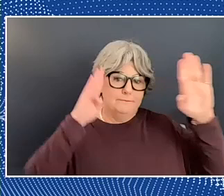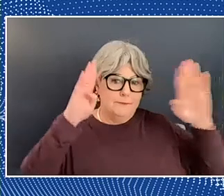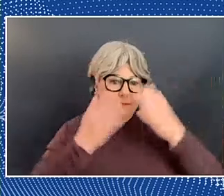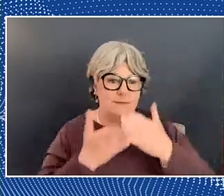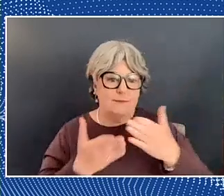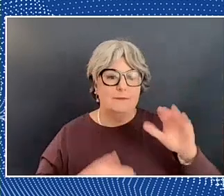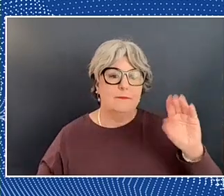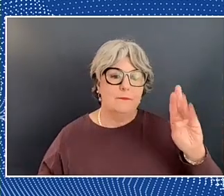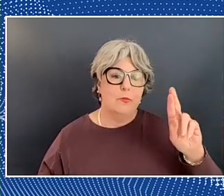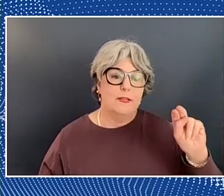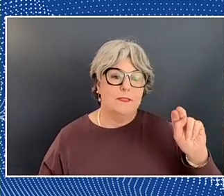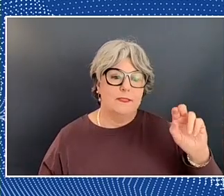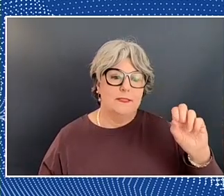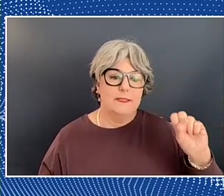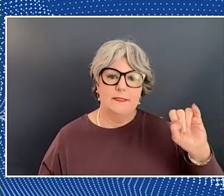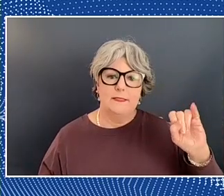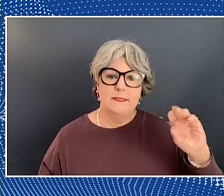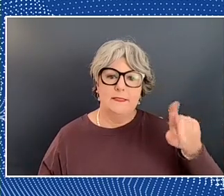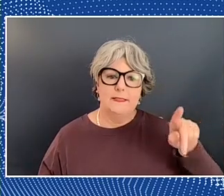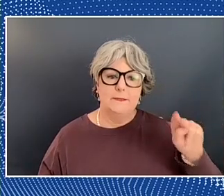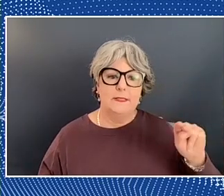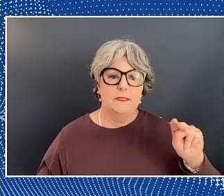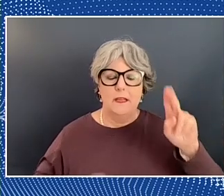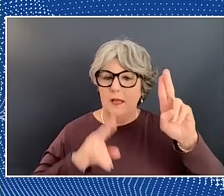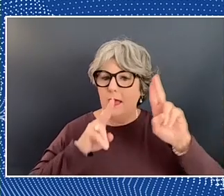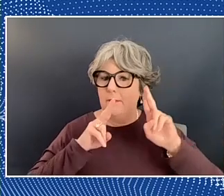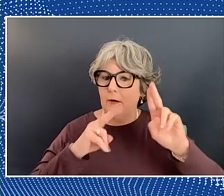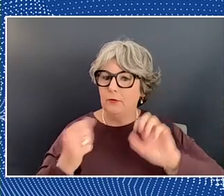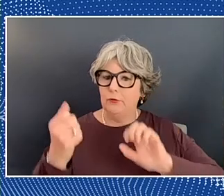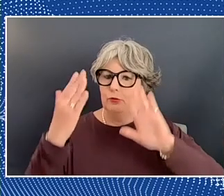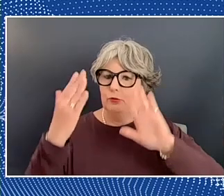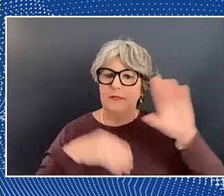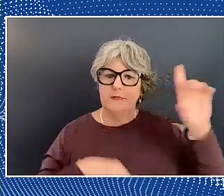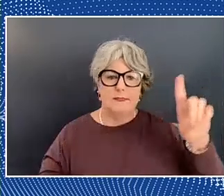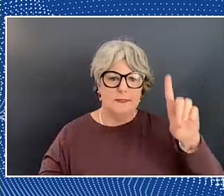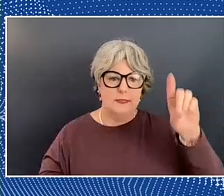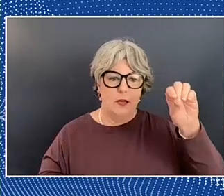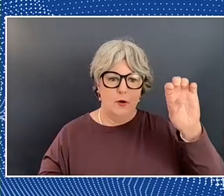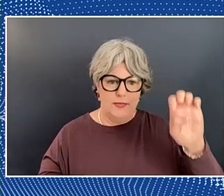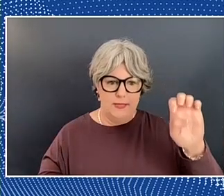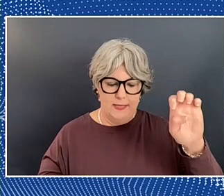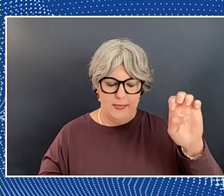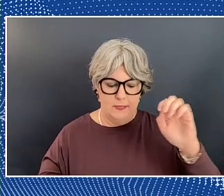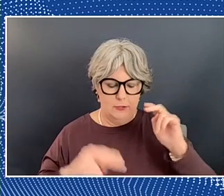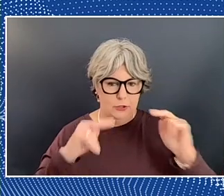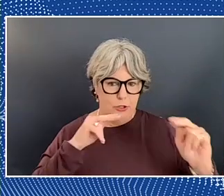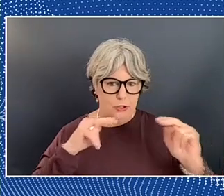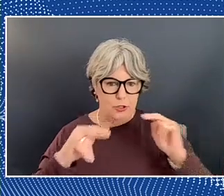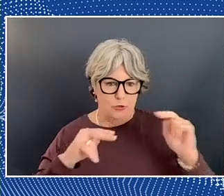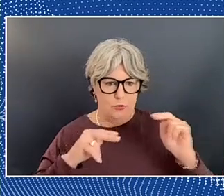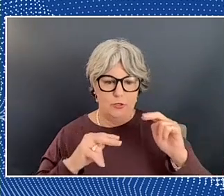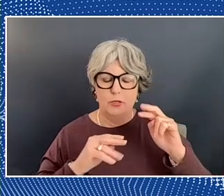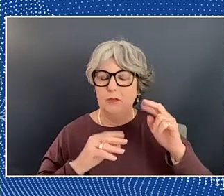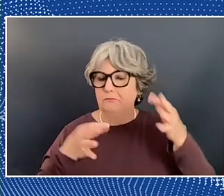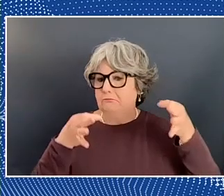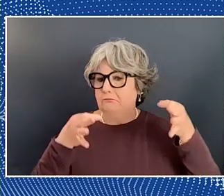Simpson and I am honored to address the Department of Education Negotiated Rulemaking Committee today as a graduate